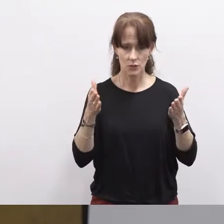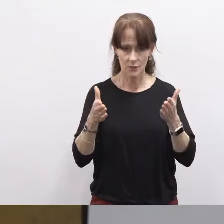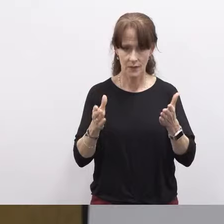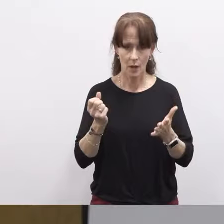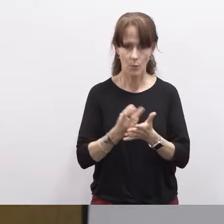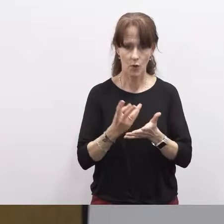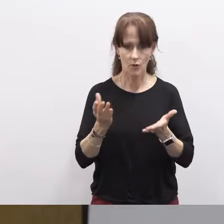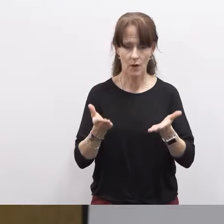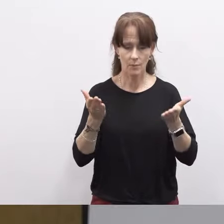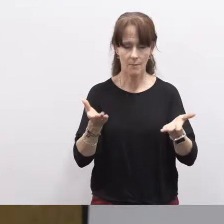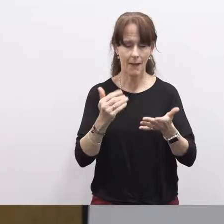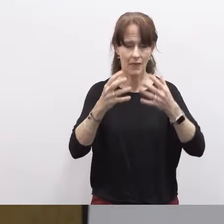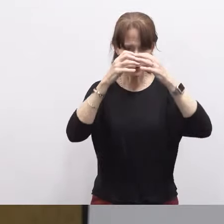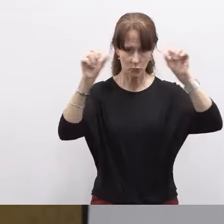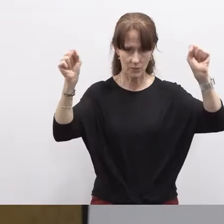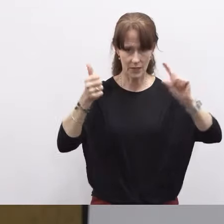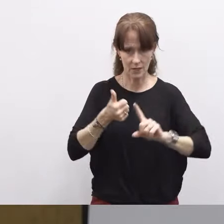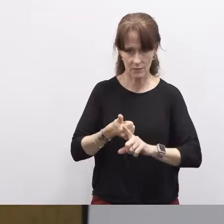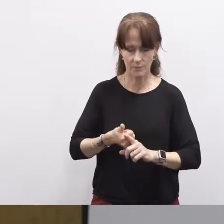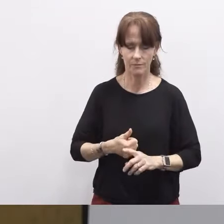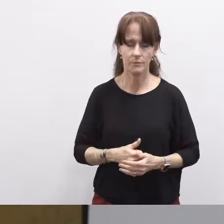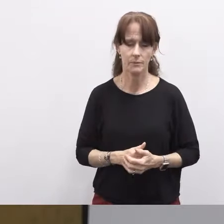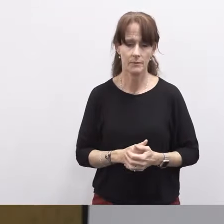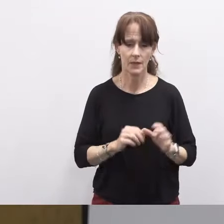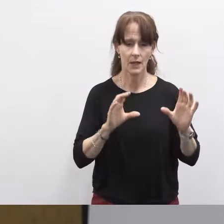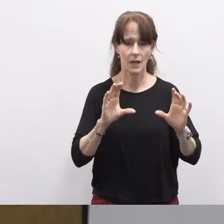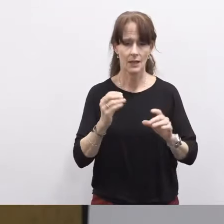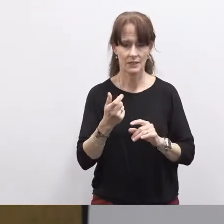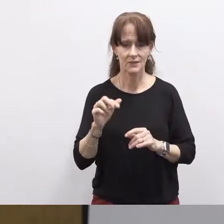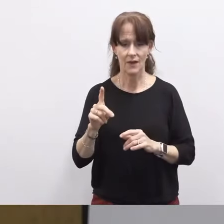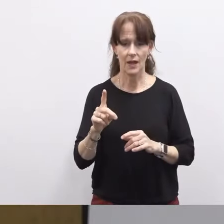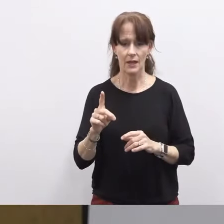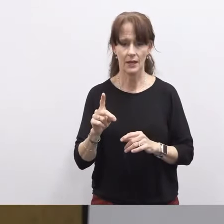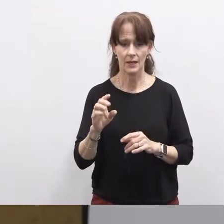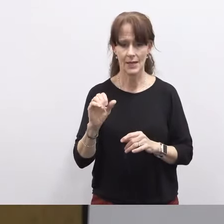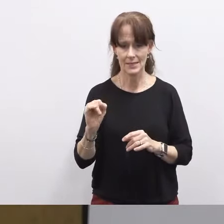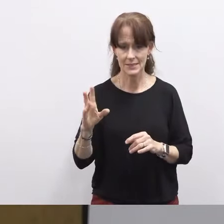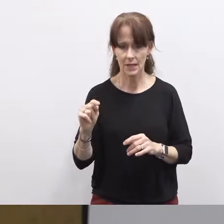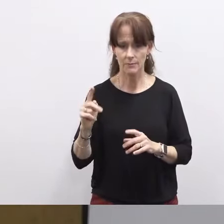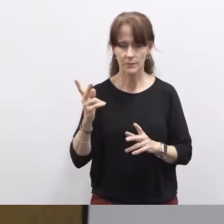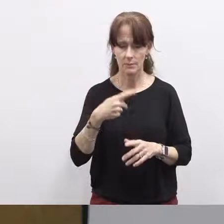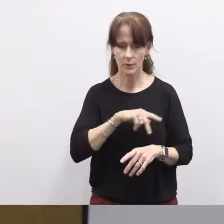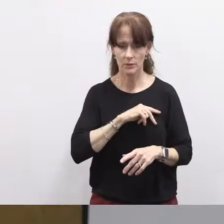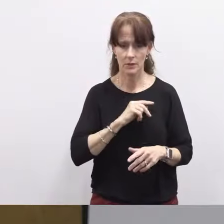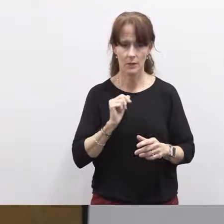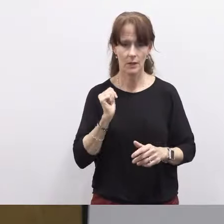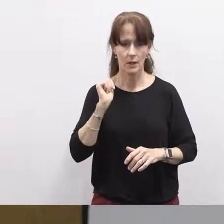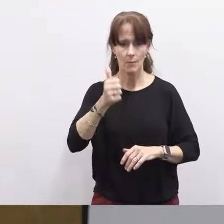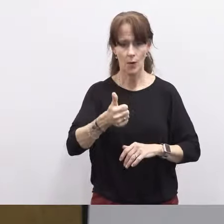and recommended by the superintendent. For classified and exempt personnel, appointments, we have 33.